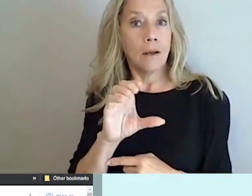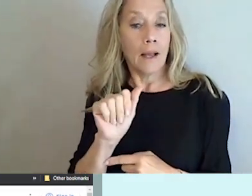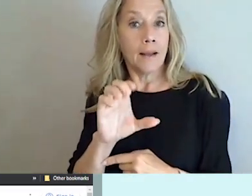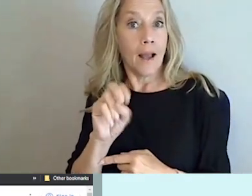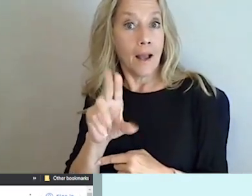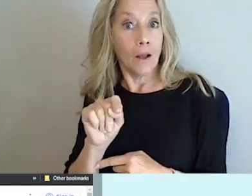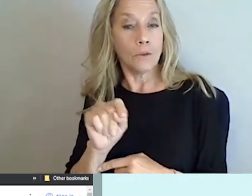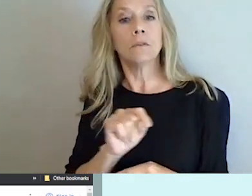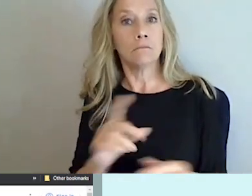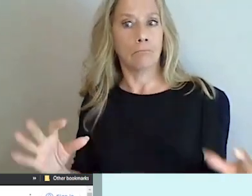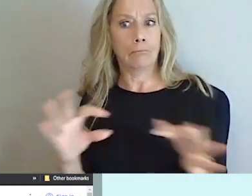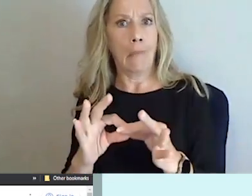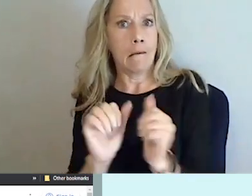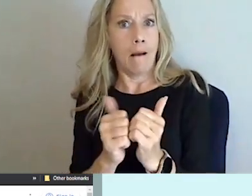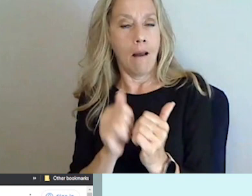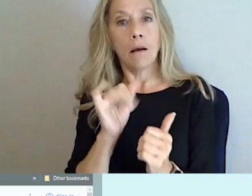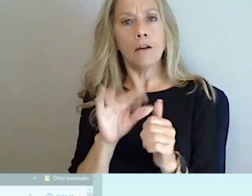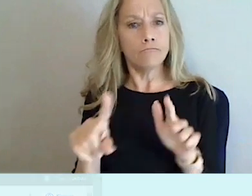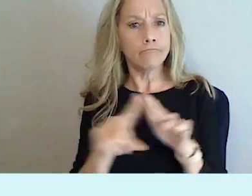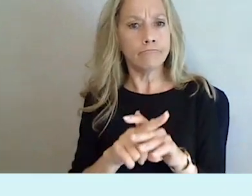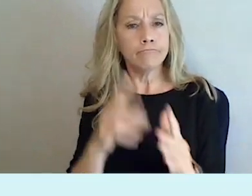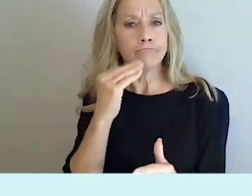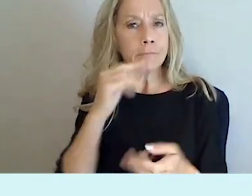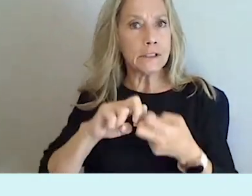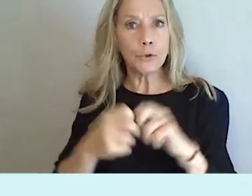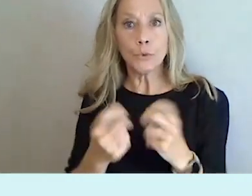If you run into any issues creating an online TennCare Connect account,